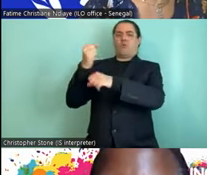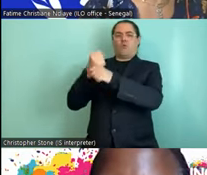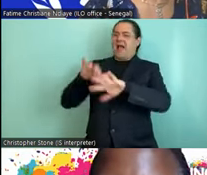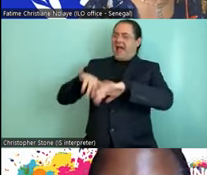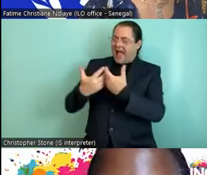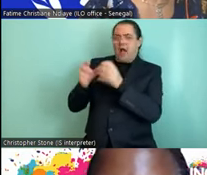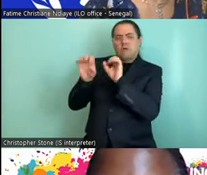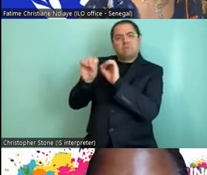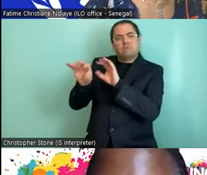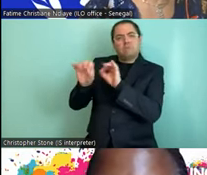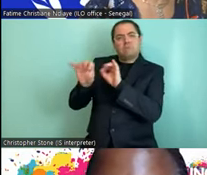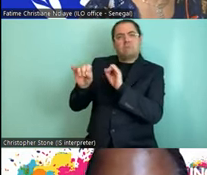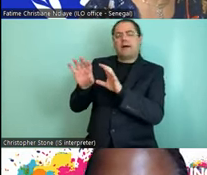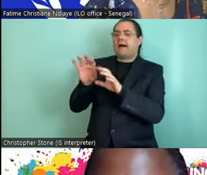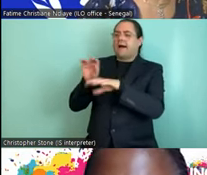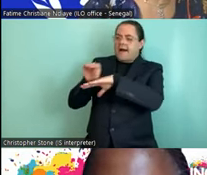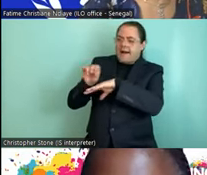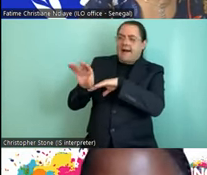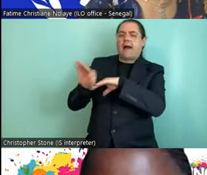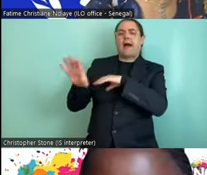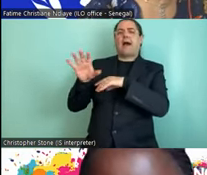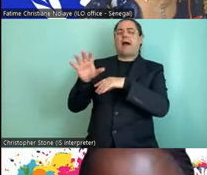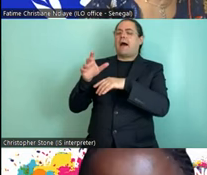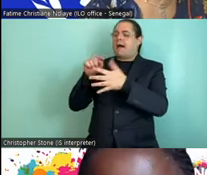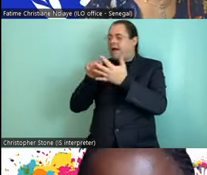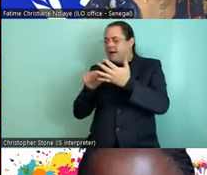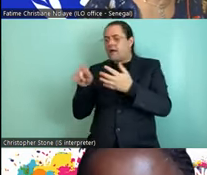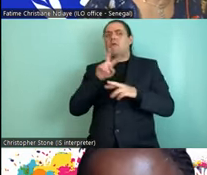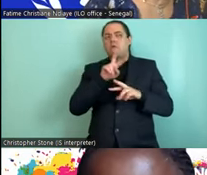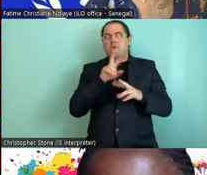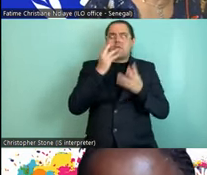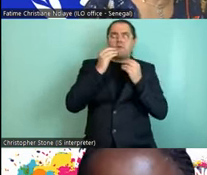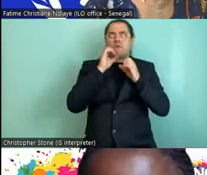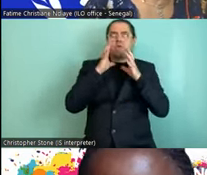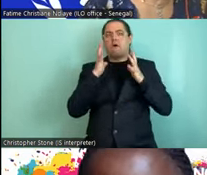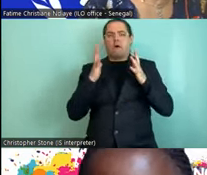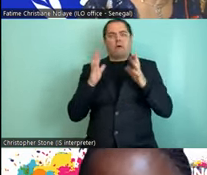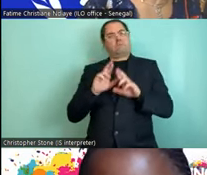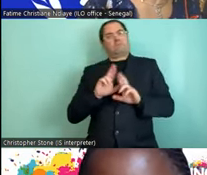any support or professional advice. The other thing that we wanted to bring forward is also